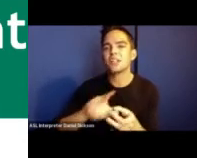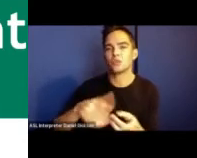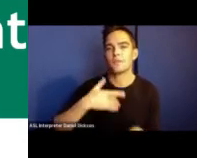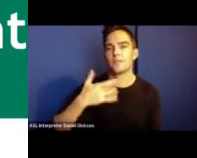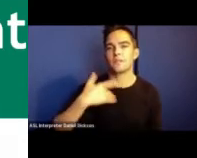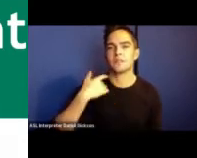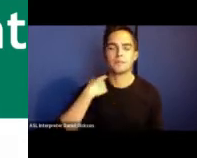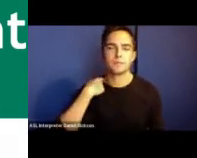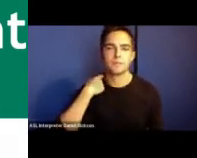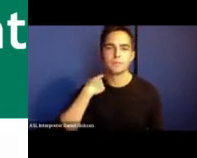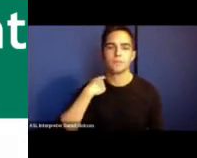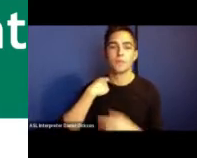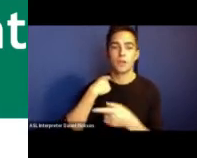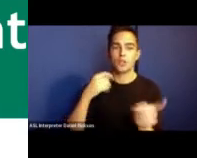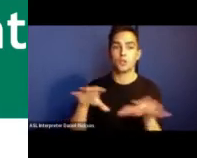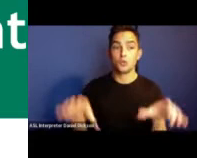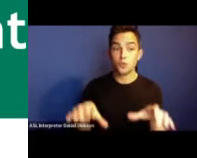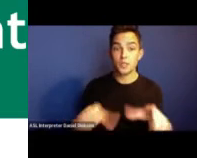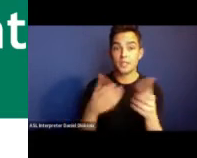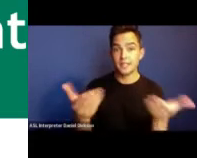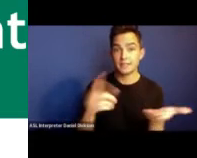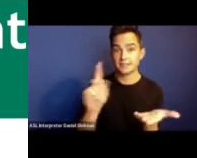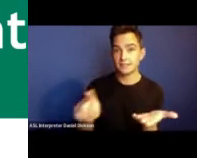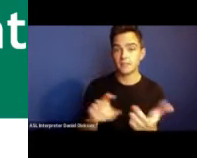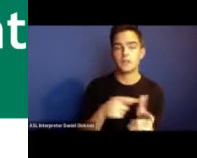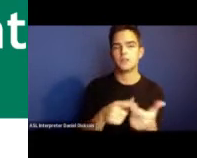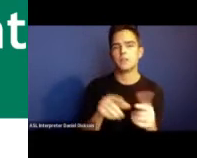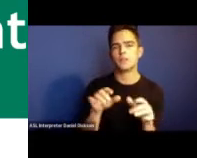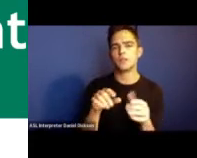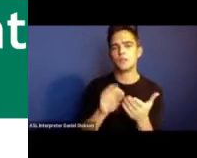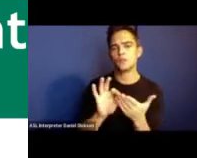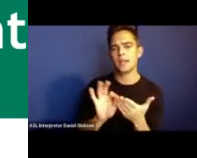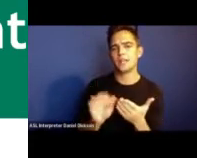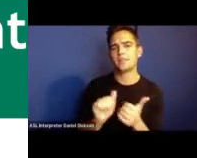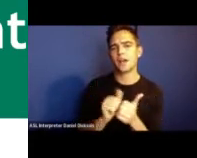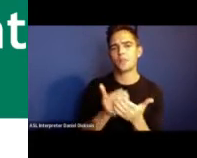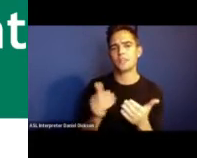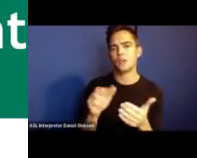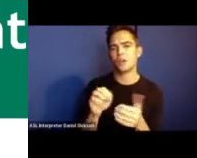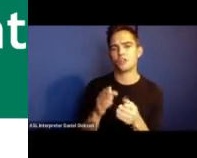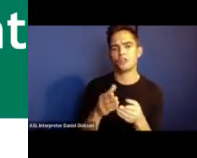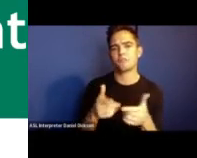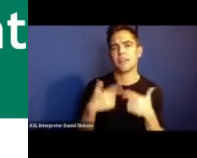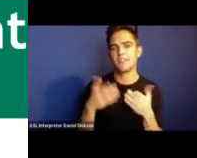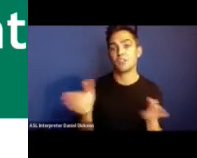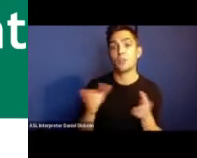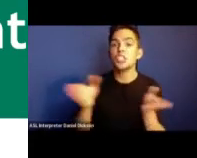you doing things? And then rate how things are in your life overall. So just general check-ins. The cravings rating